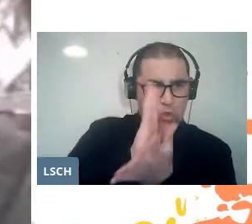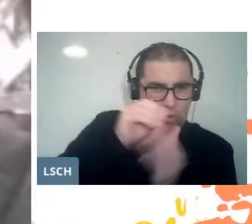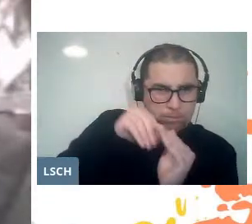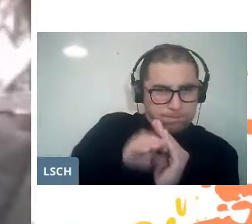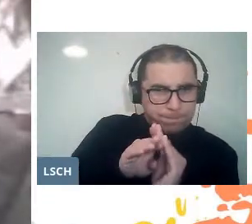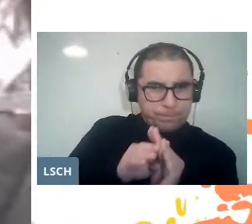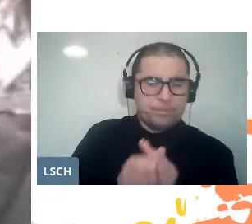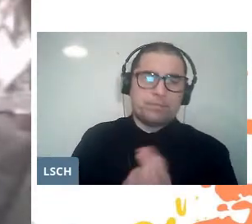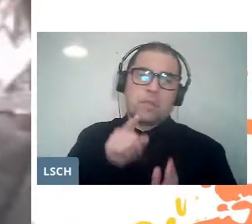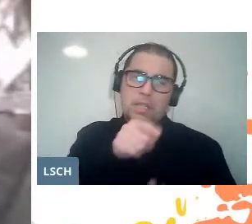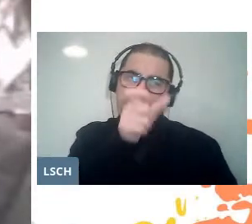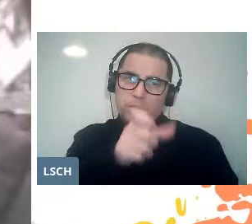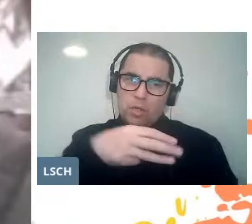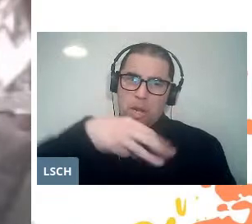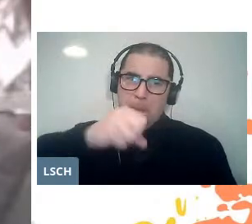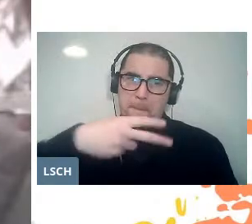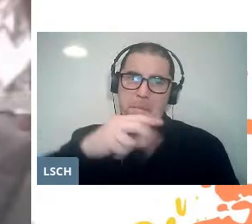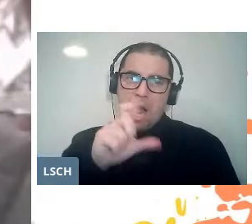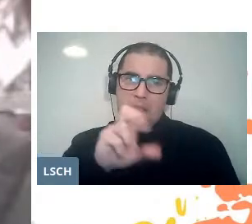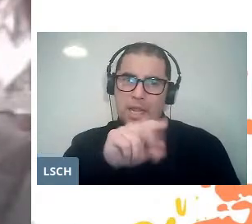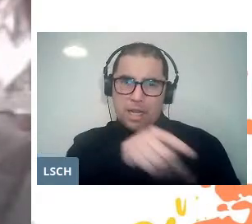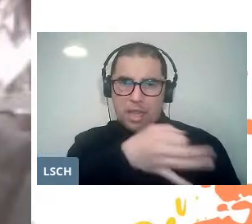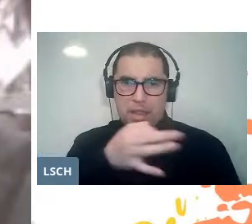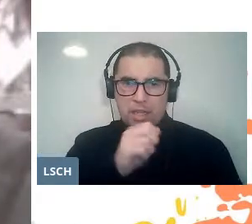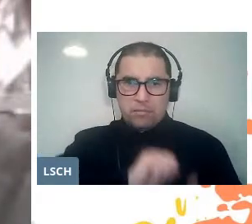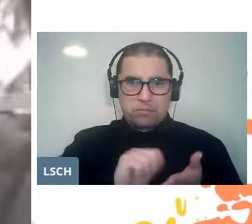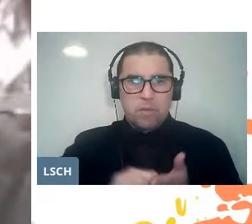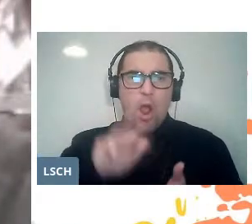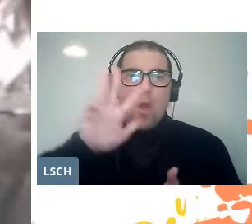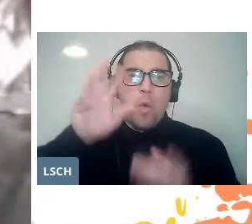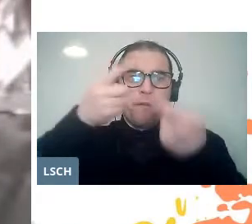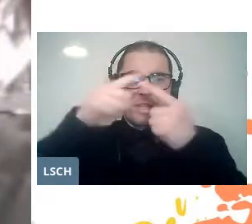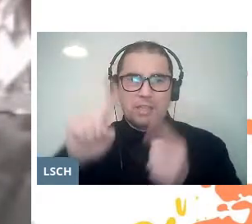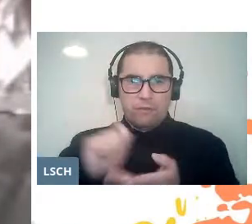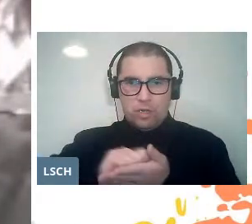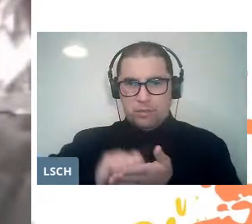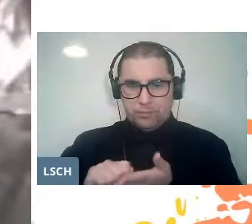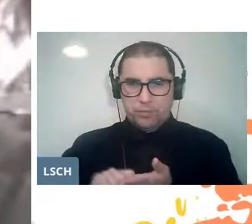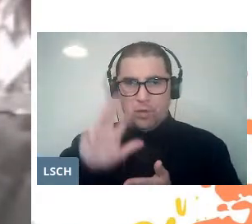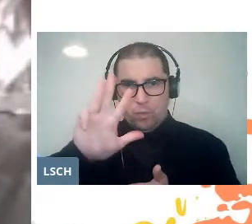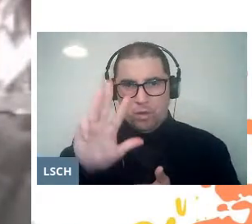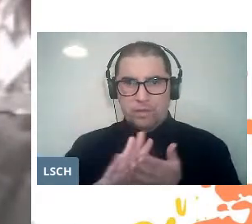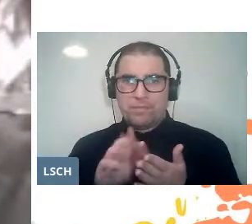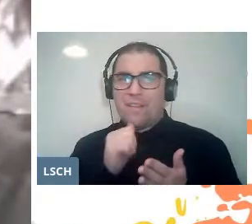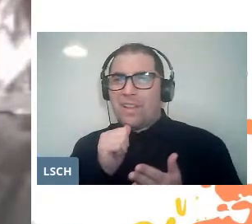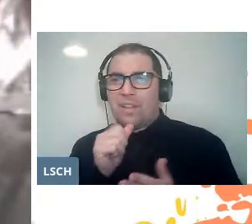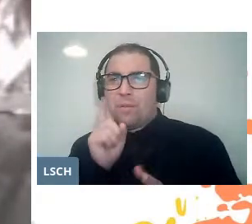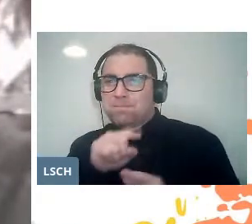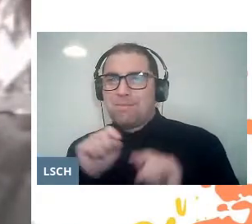This composer wrote nine symphonies and left a tenth unfinished.